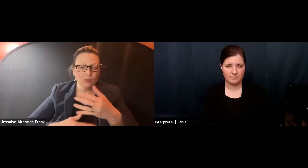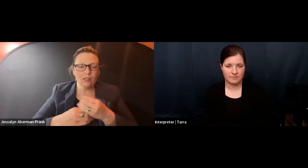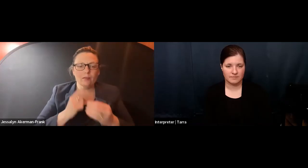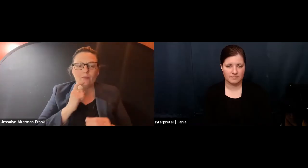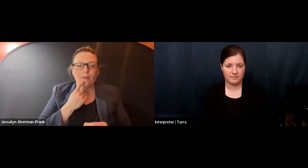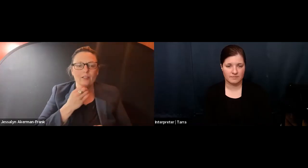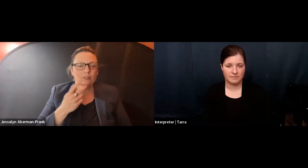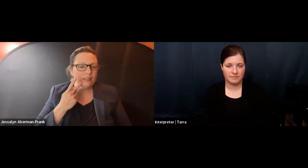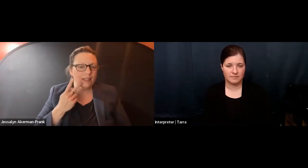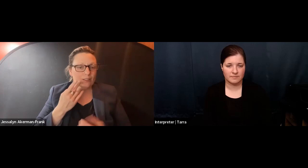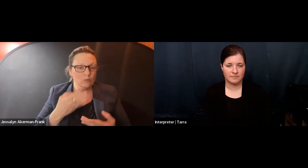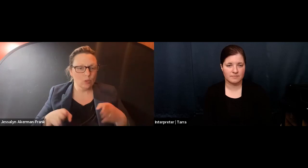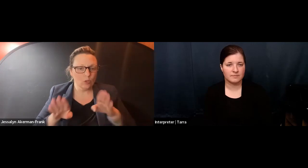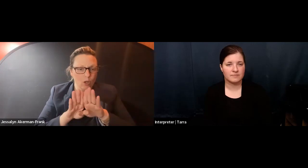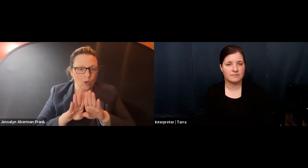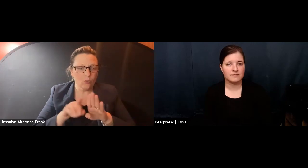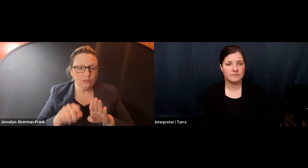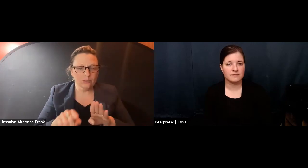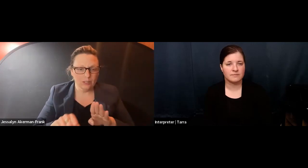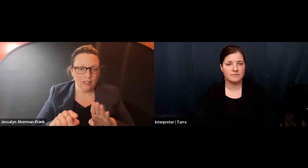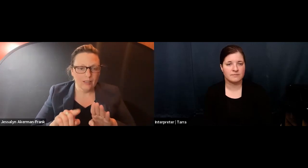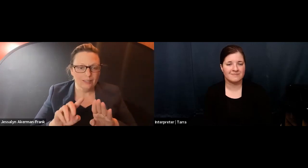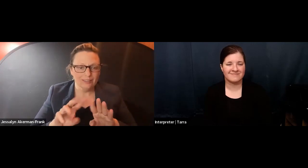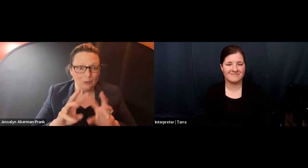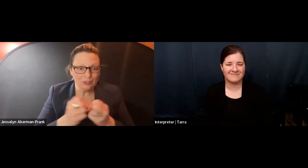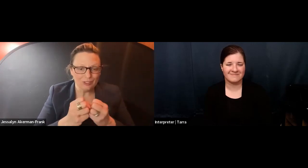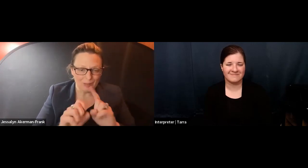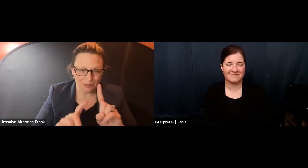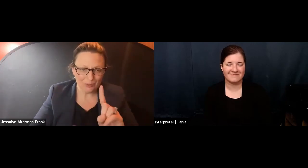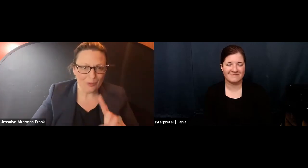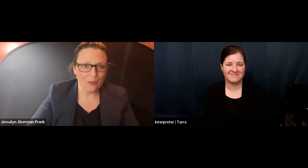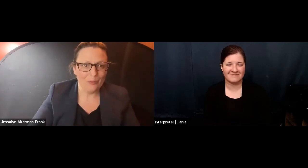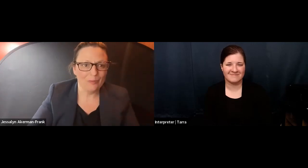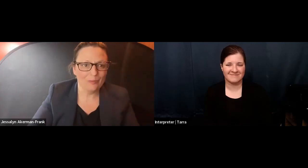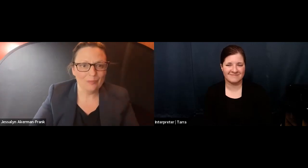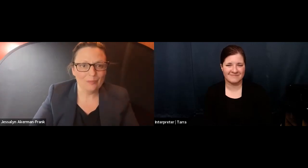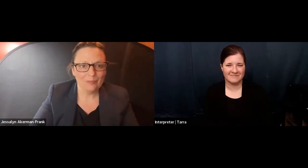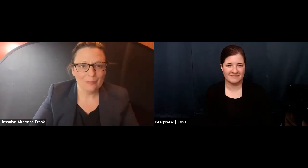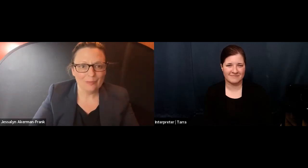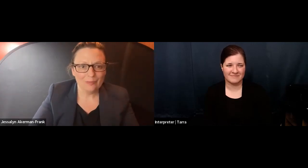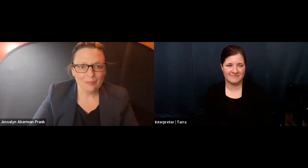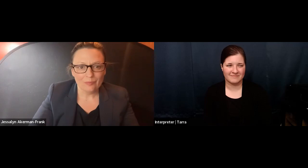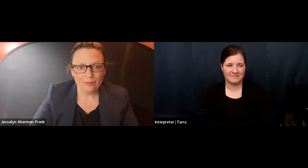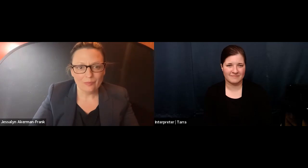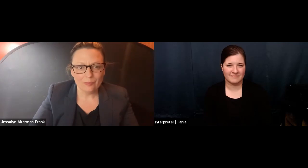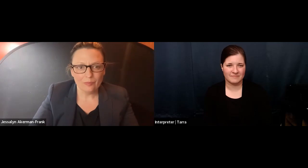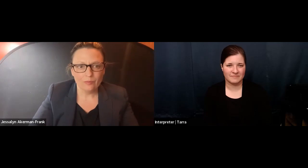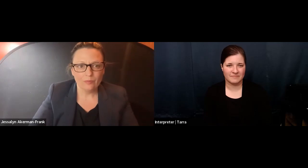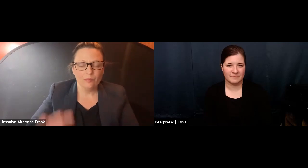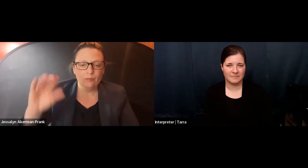Jessalyn: Thank you, Erin. I'll be turning off your spotlight at this time.